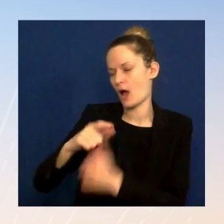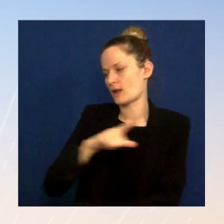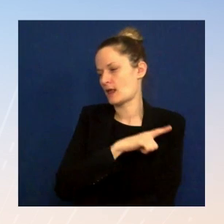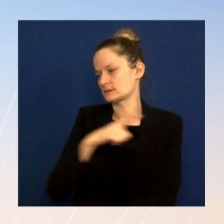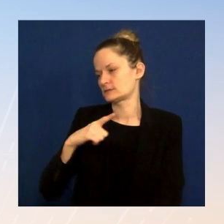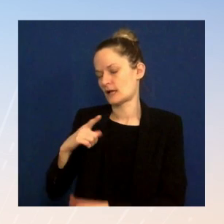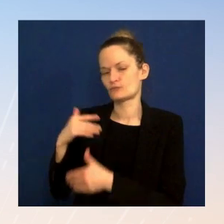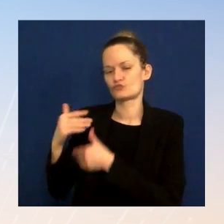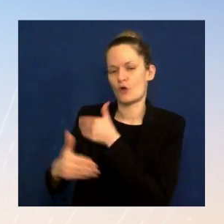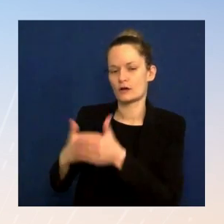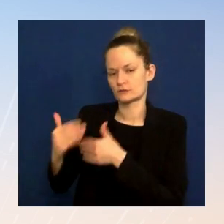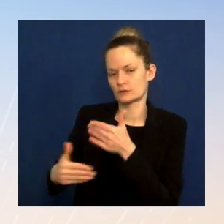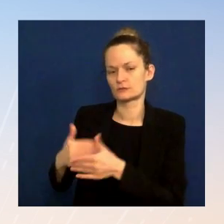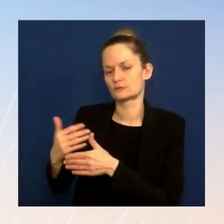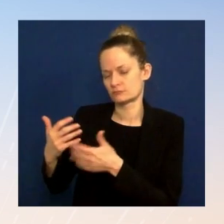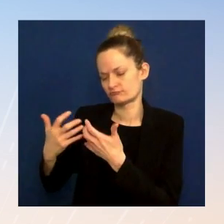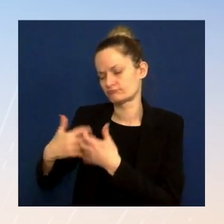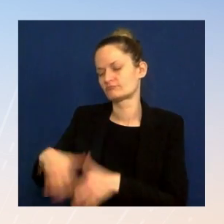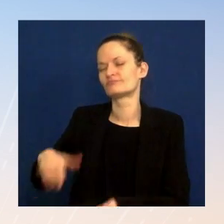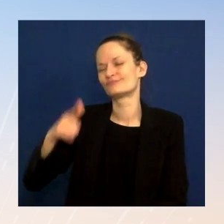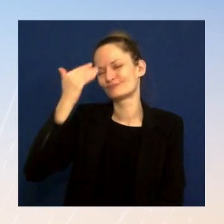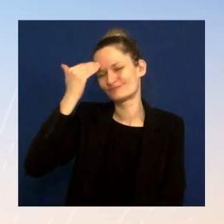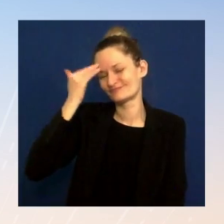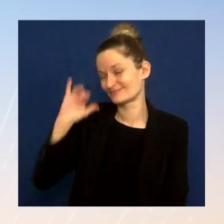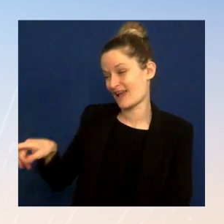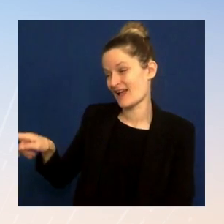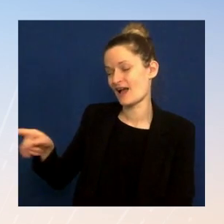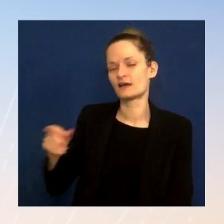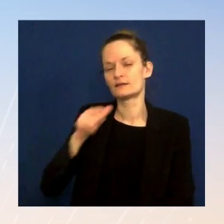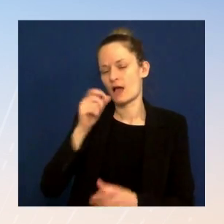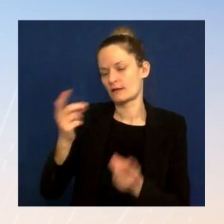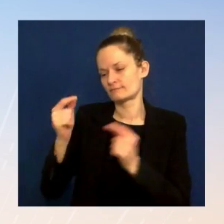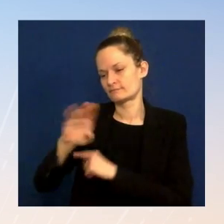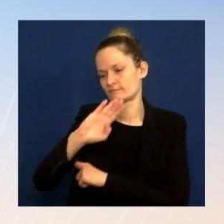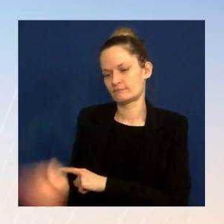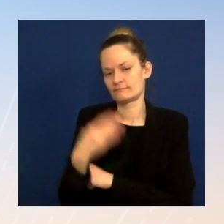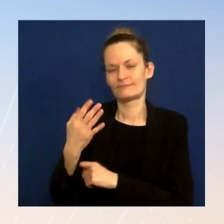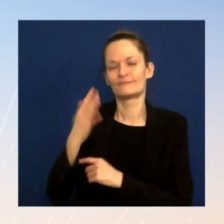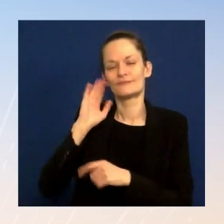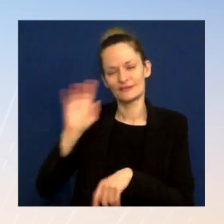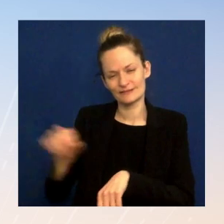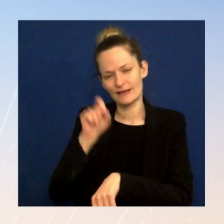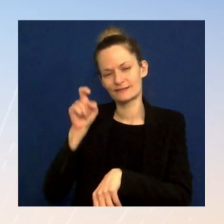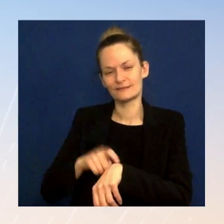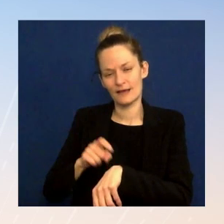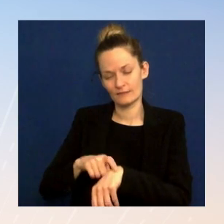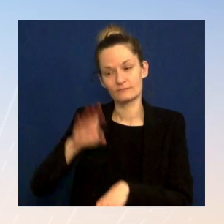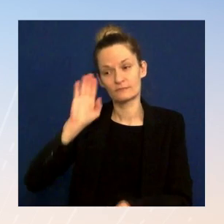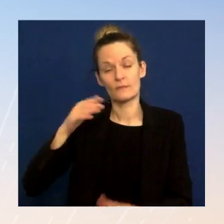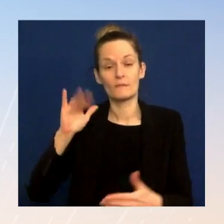And what the President is going to go to the G20 and COP26 with is either agreements --